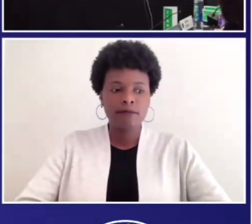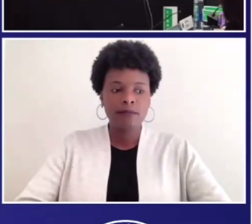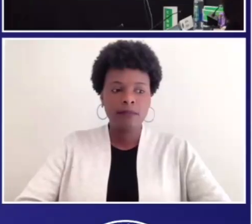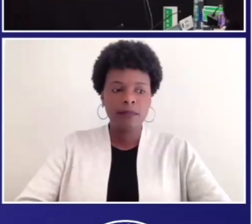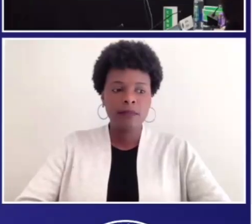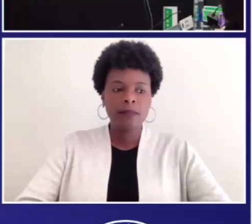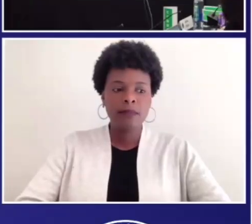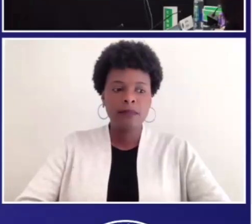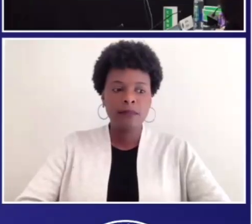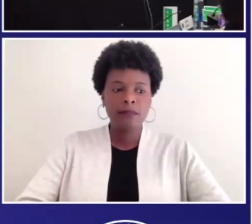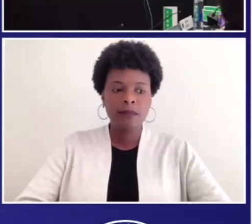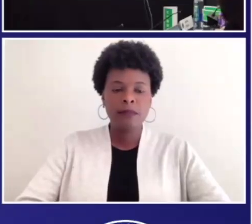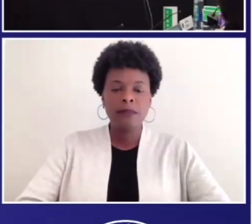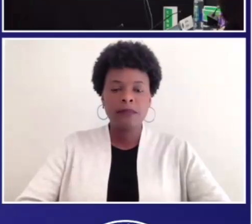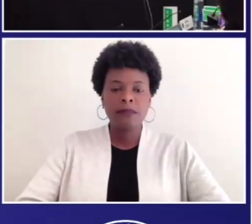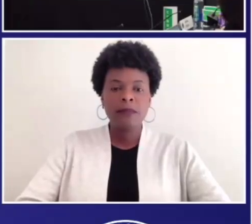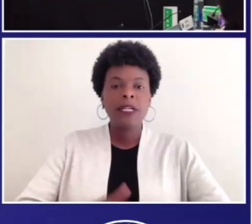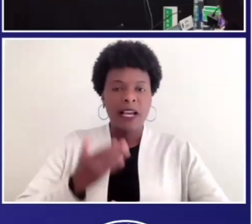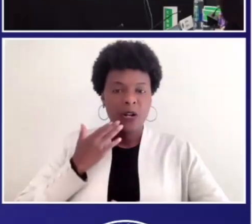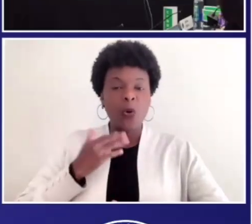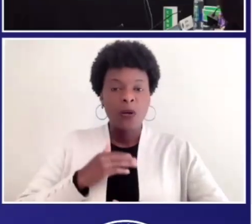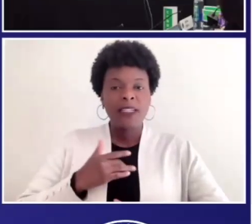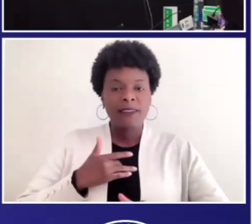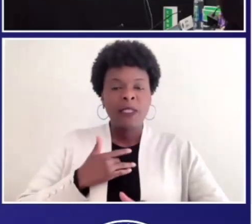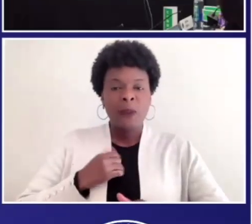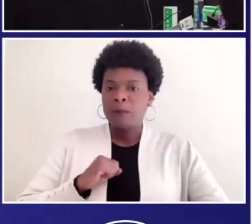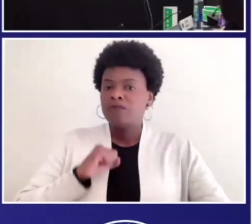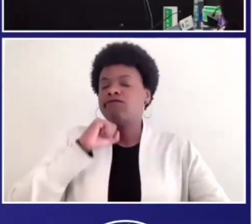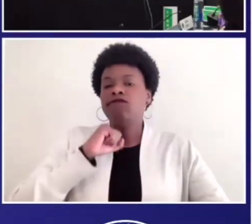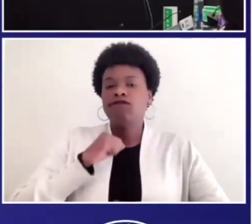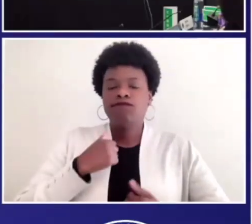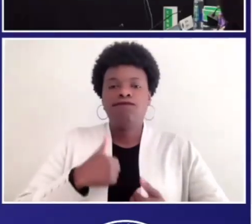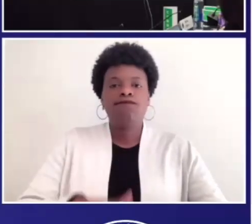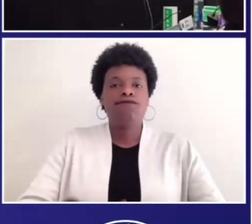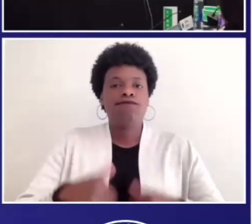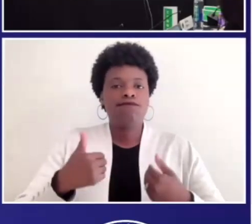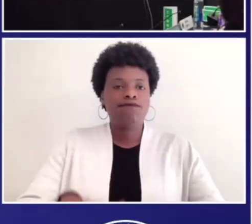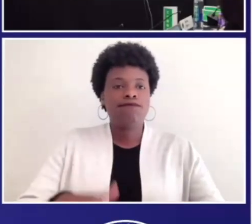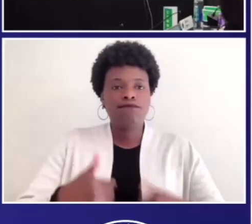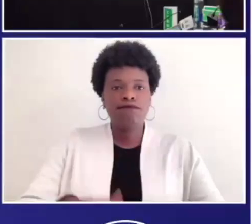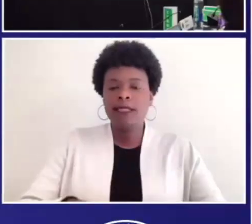I know that's a hard hit. It is. You know, I, I can't sit here and